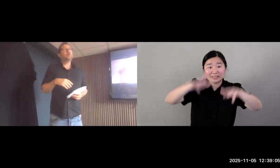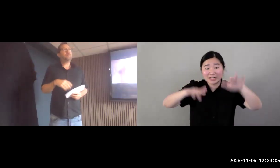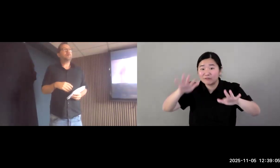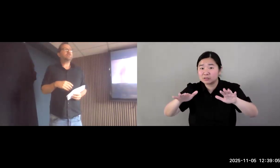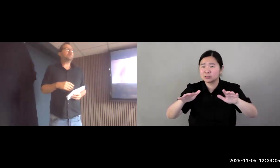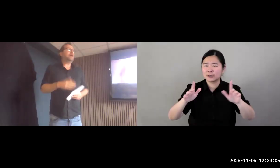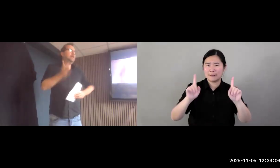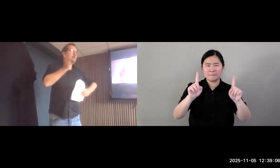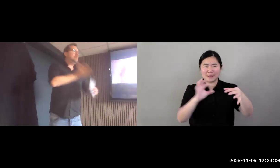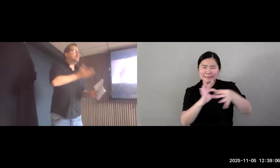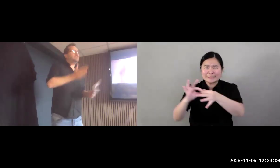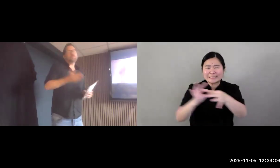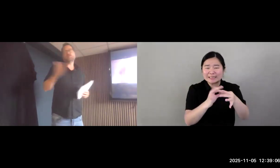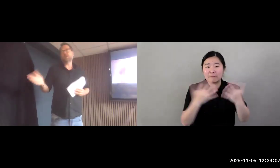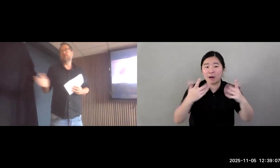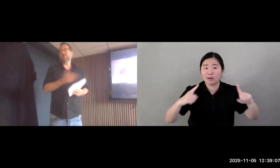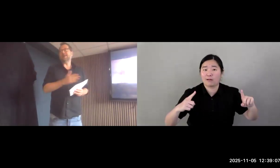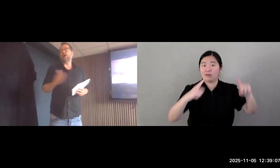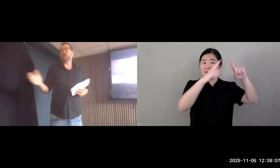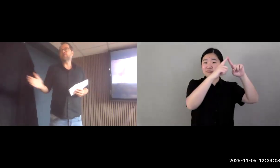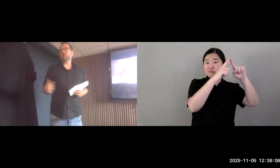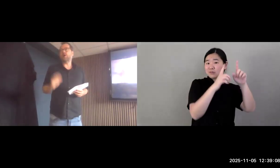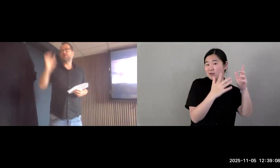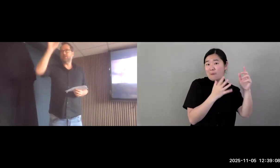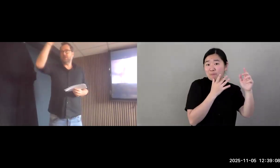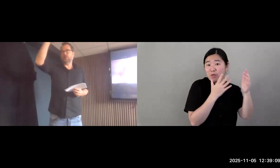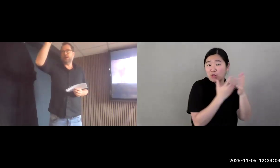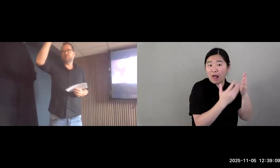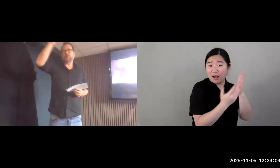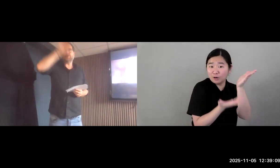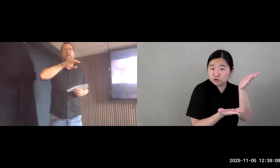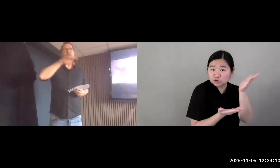In order to explain the differences, different outcomes of a single input.